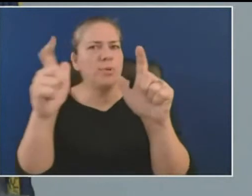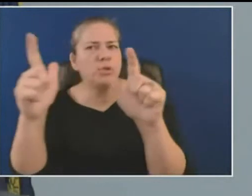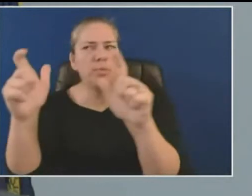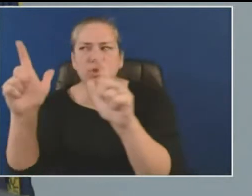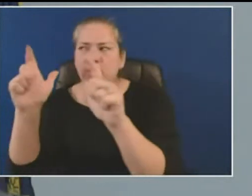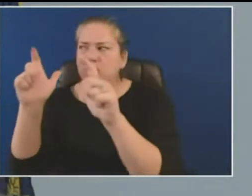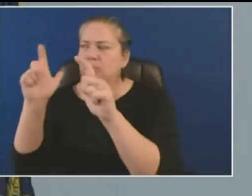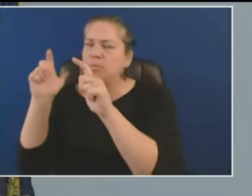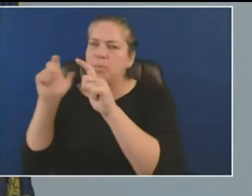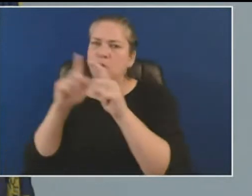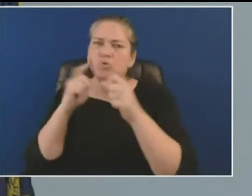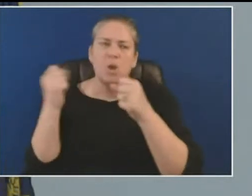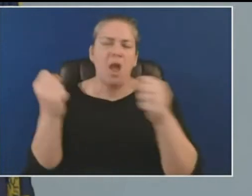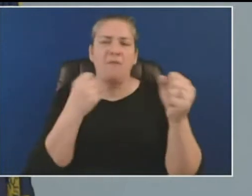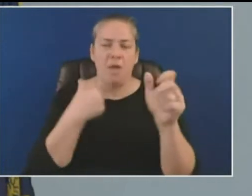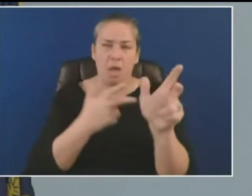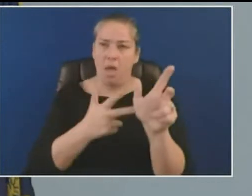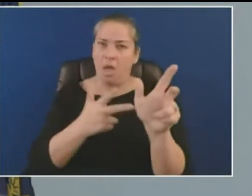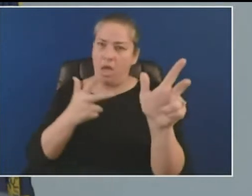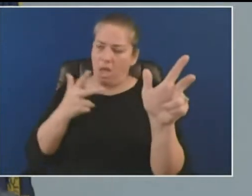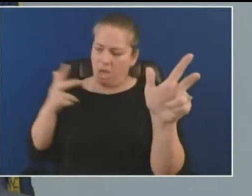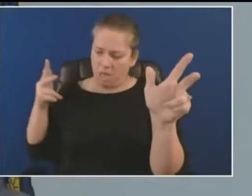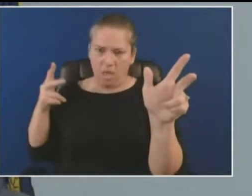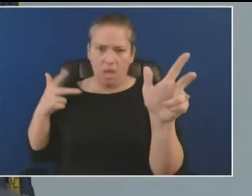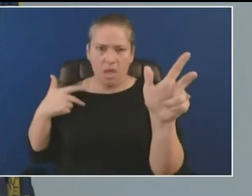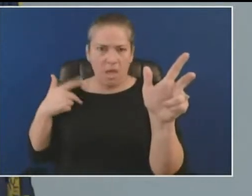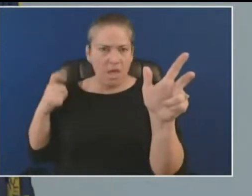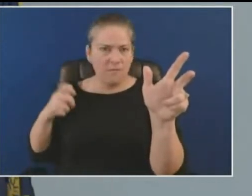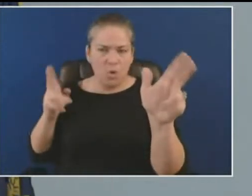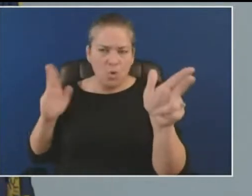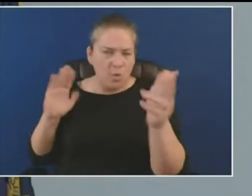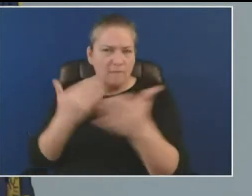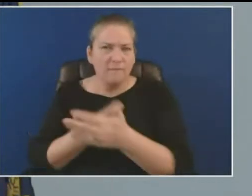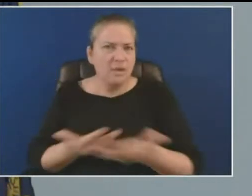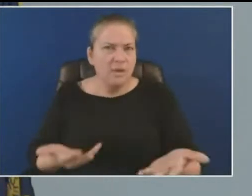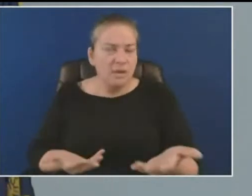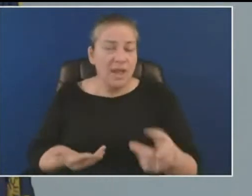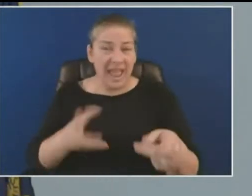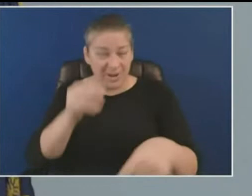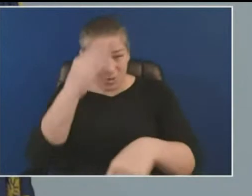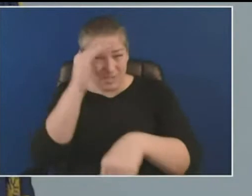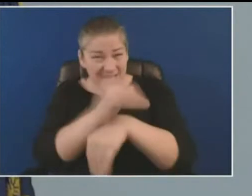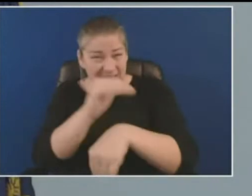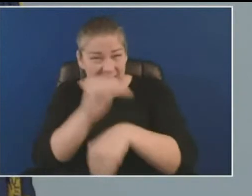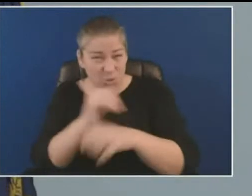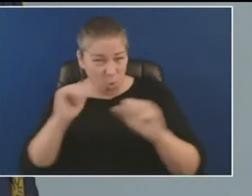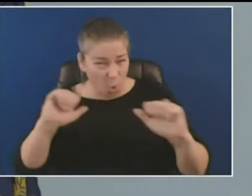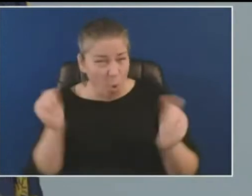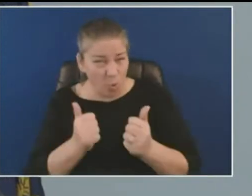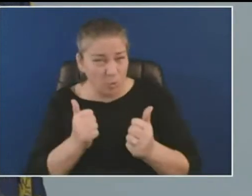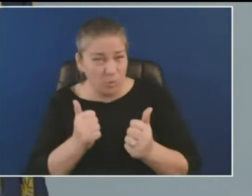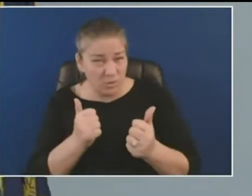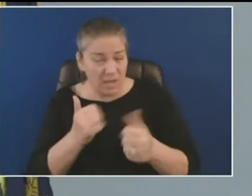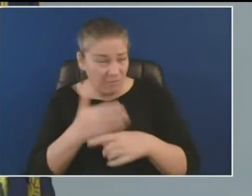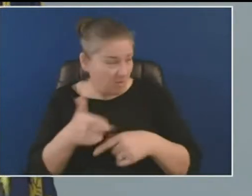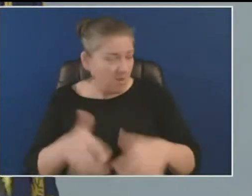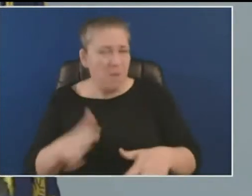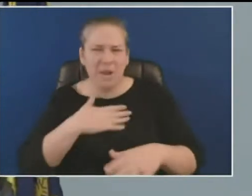everyone who had to be somewhere, and especially tonight, the first real cold night, we're going to have after this. Please stay off the roads again,